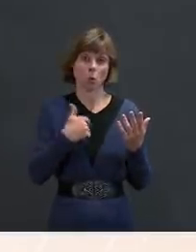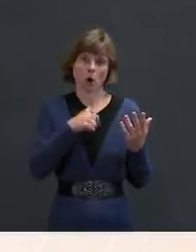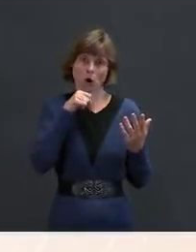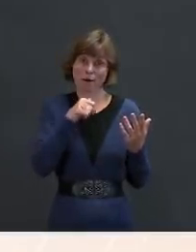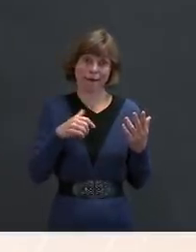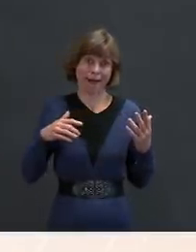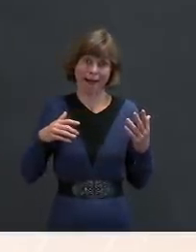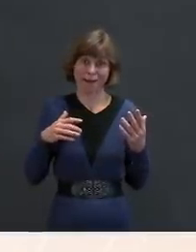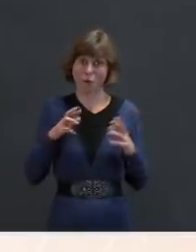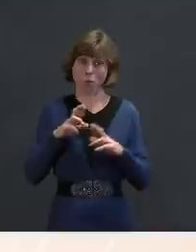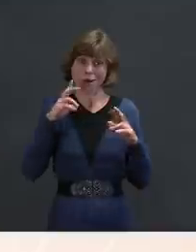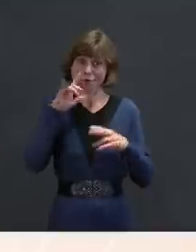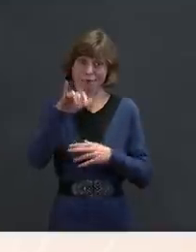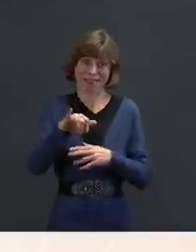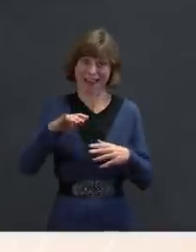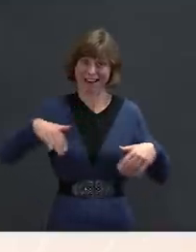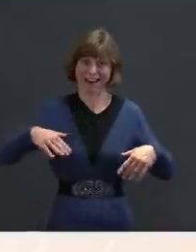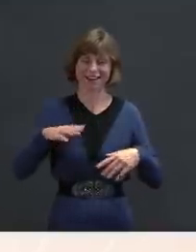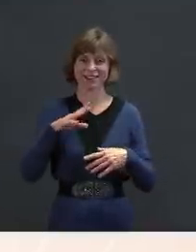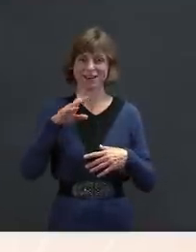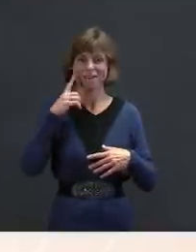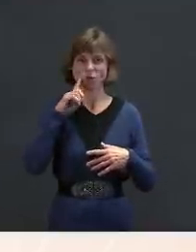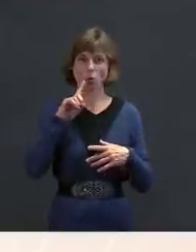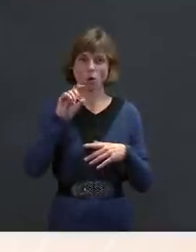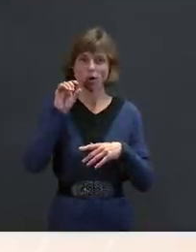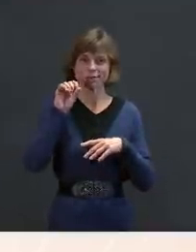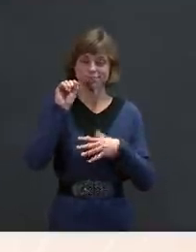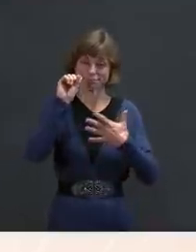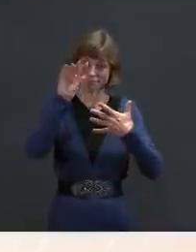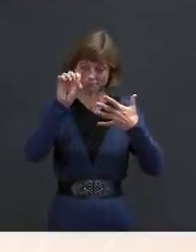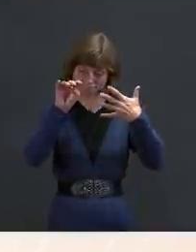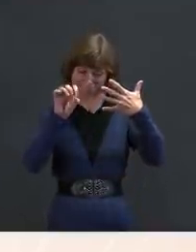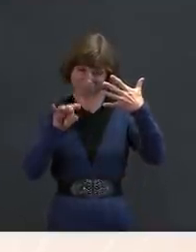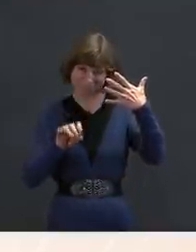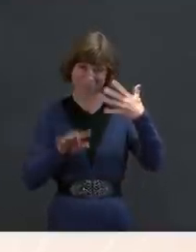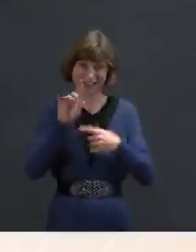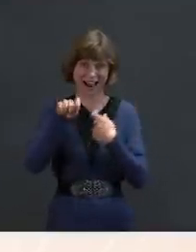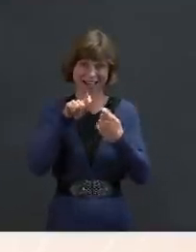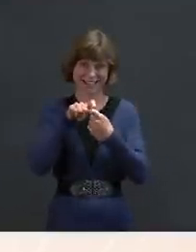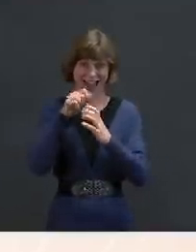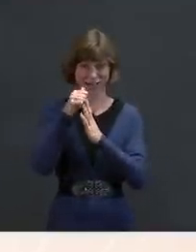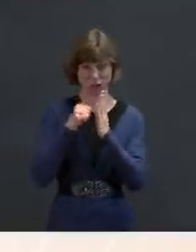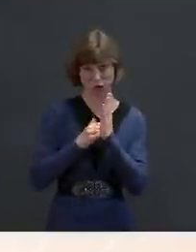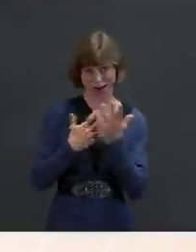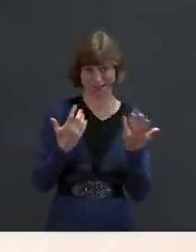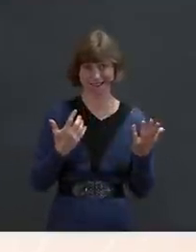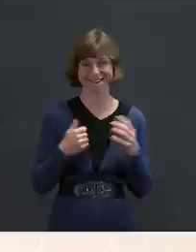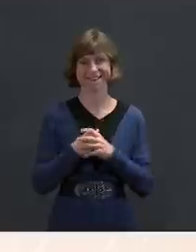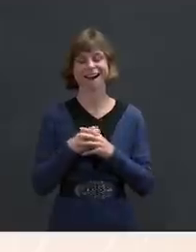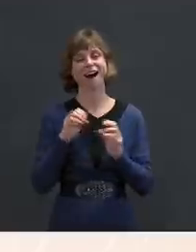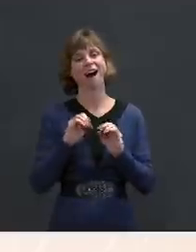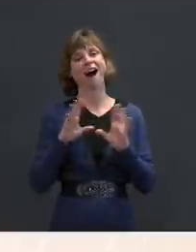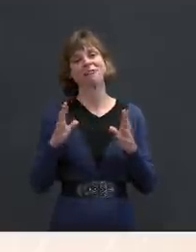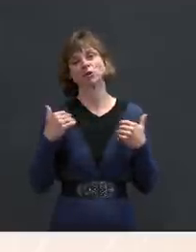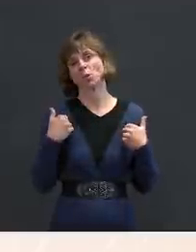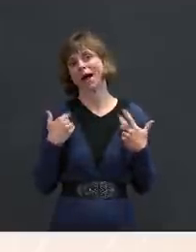in terms of laying out his exact agenda. Obviously there are global objectives -- getting the pandemic under control;